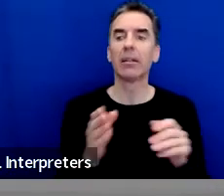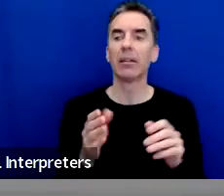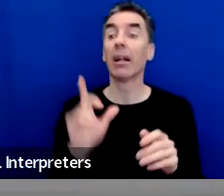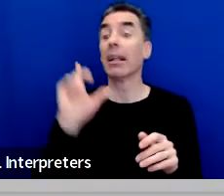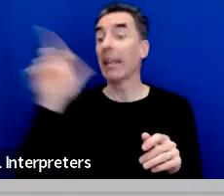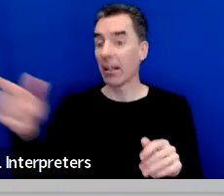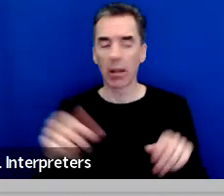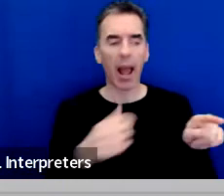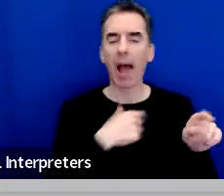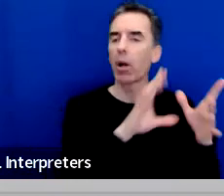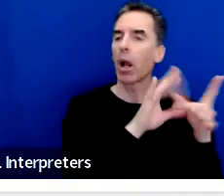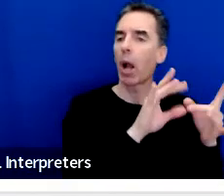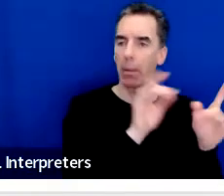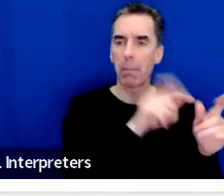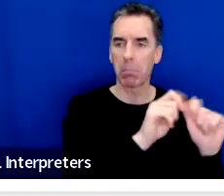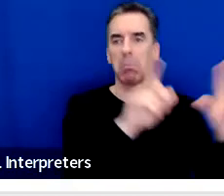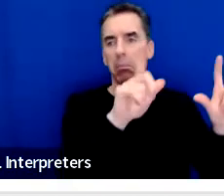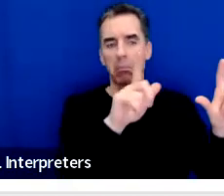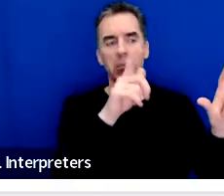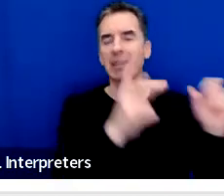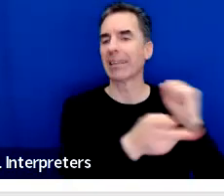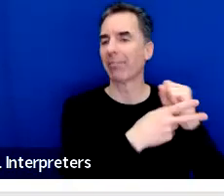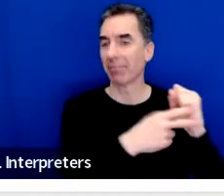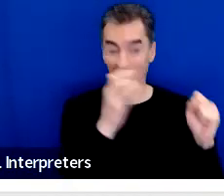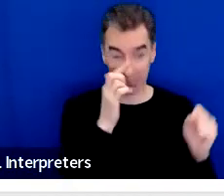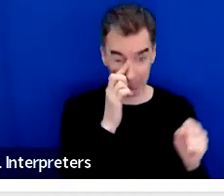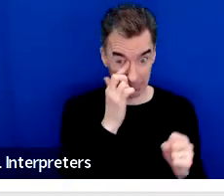You can also sorry to interrupt. I see, Suzanne, you have a question or you have your Henri's picture